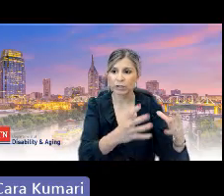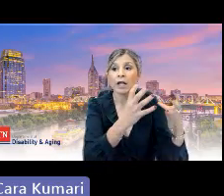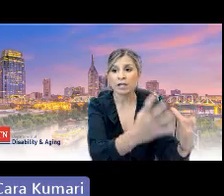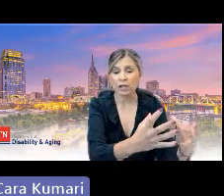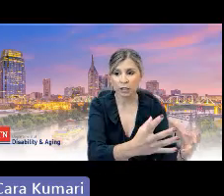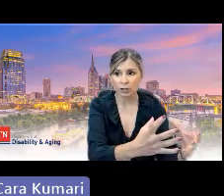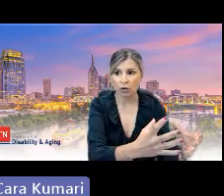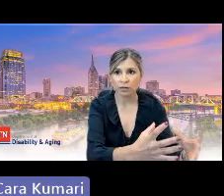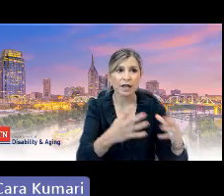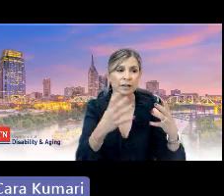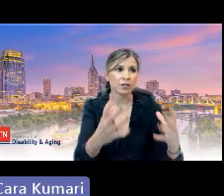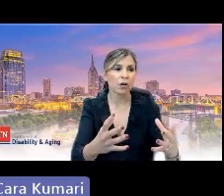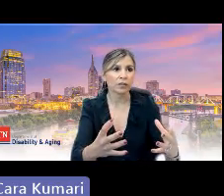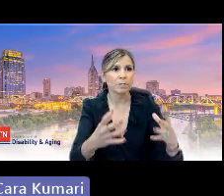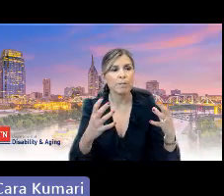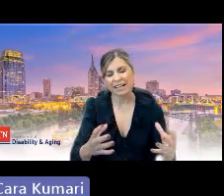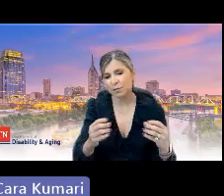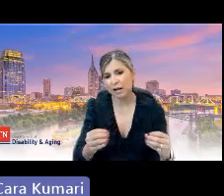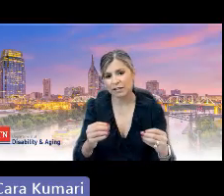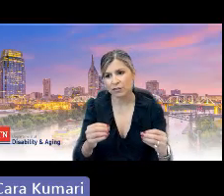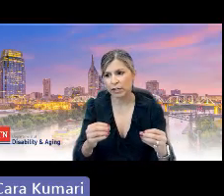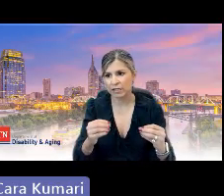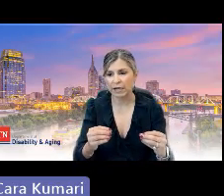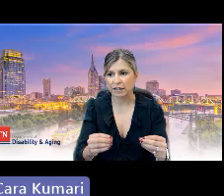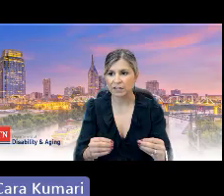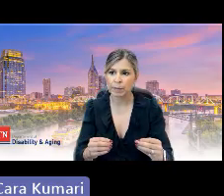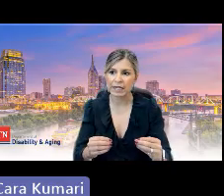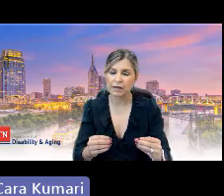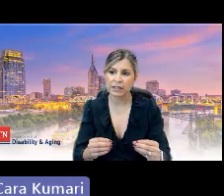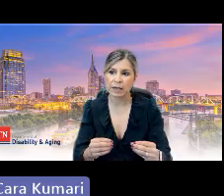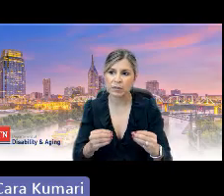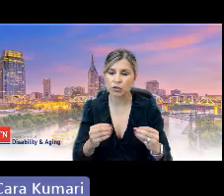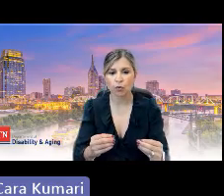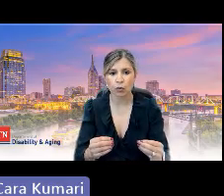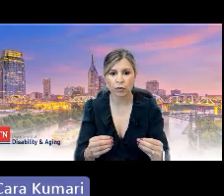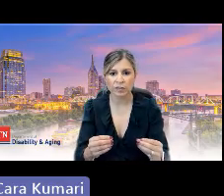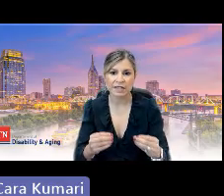young adults and adults maximize their independence by giving them the tools and